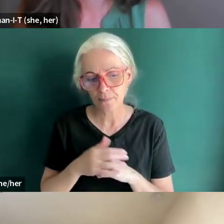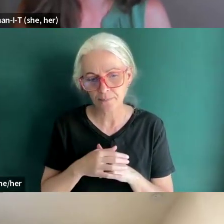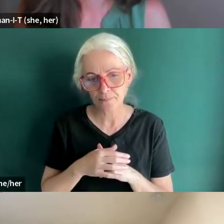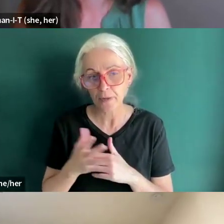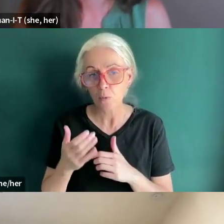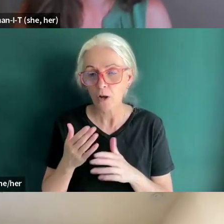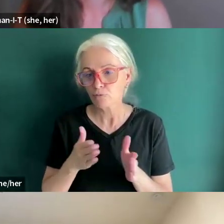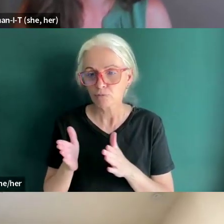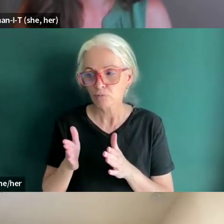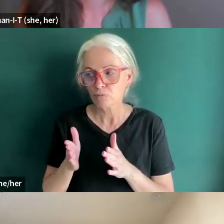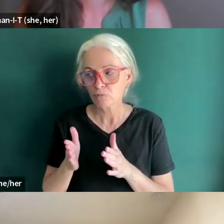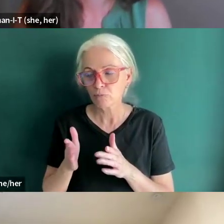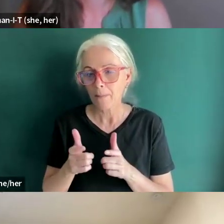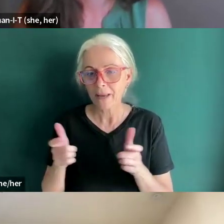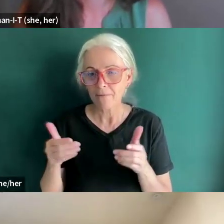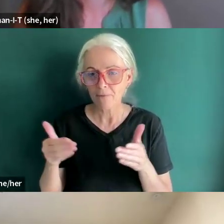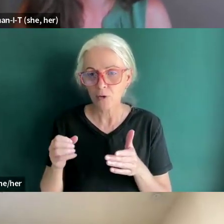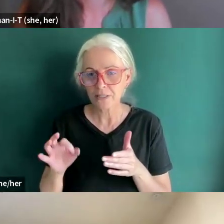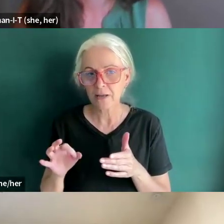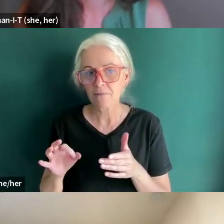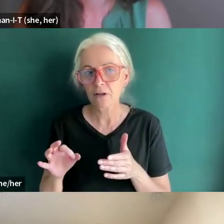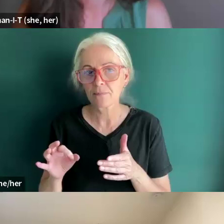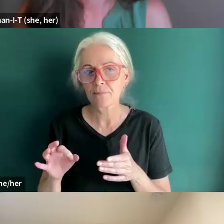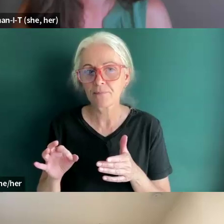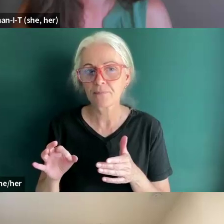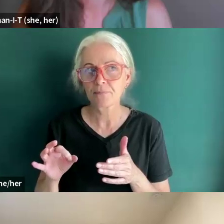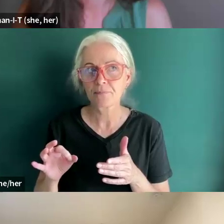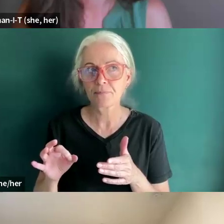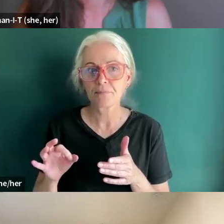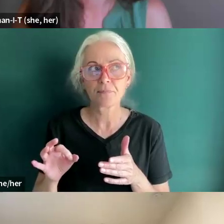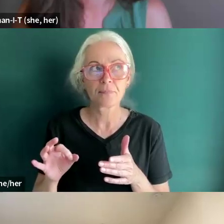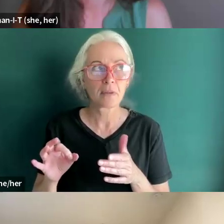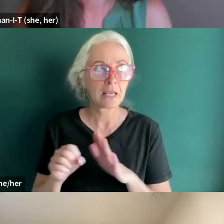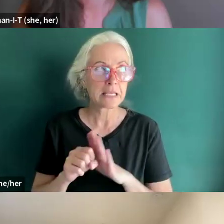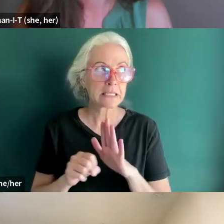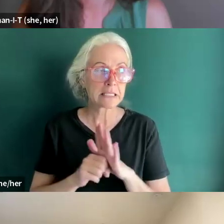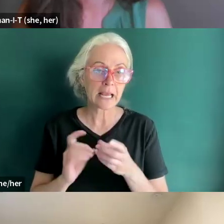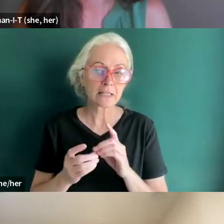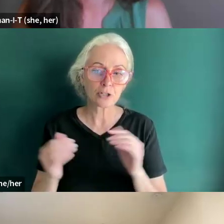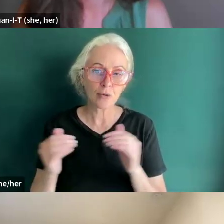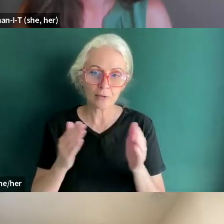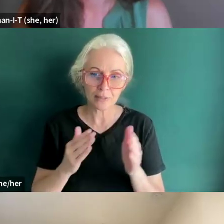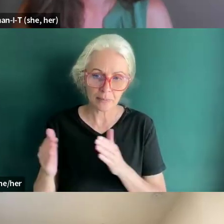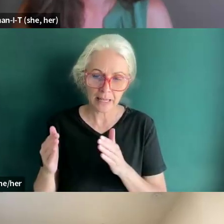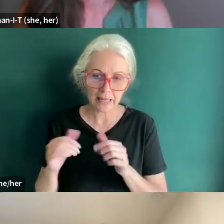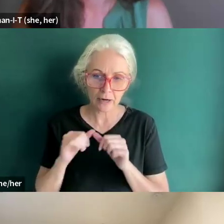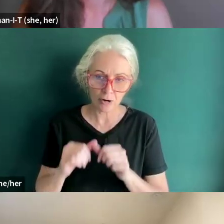to shift to a big focus of the the State Digital Equity Plan and ongoing efforts in California was